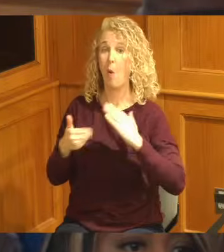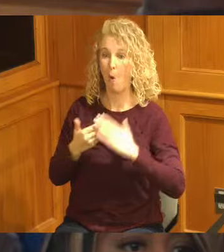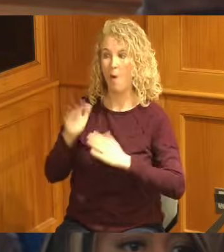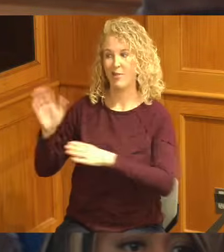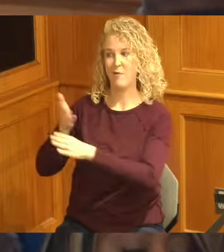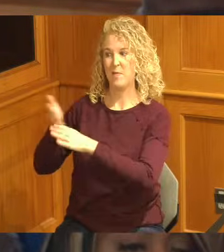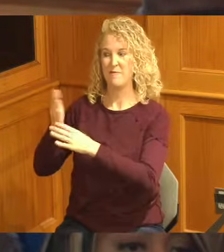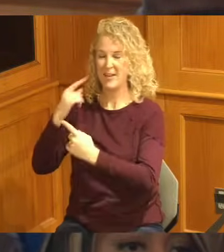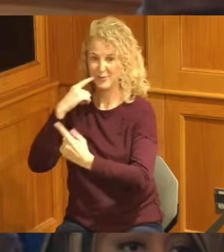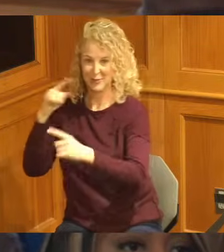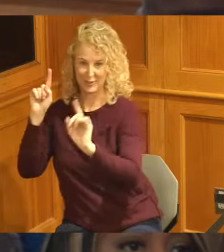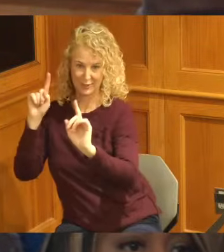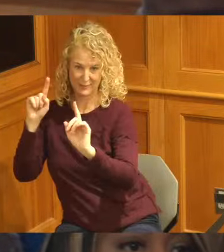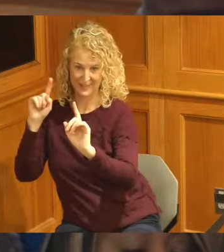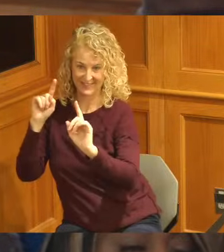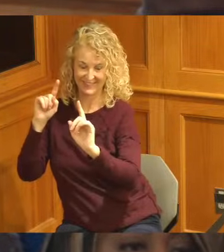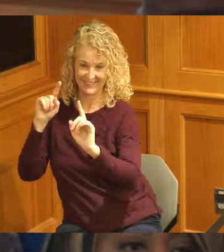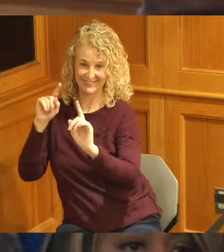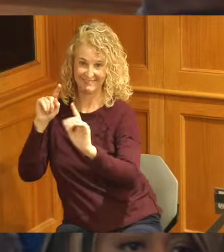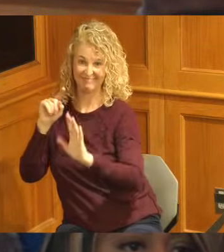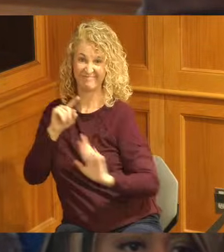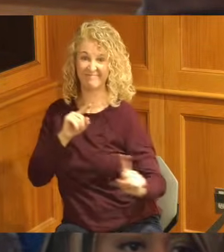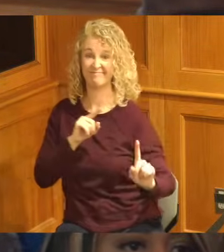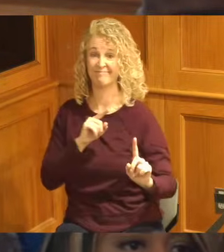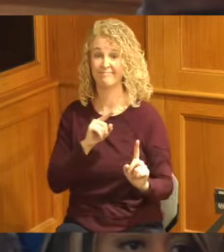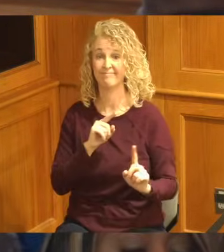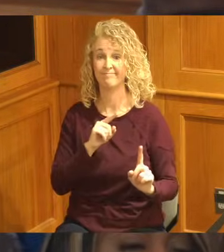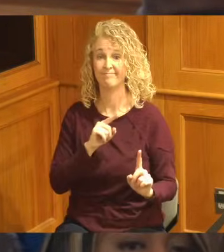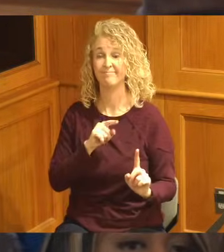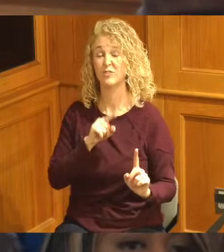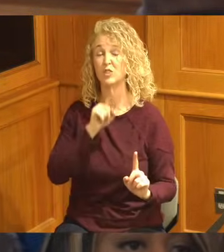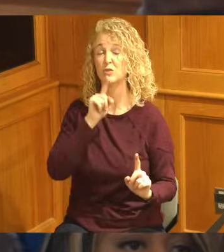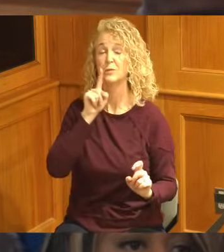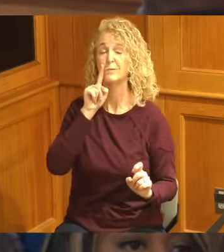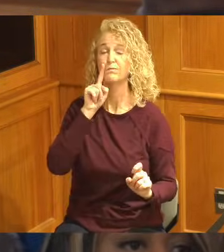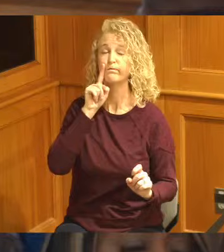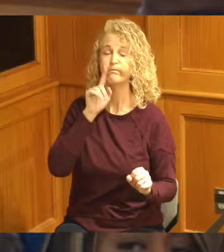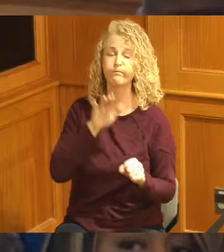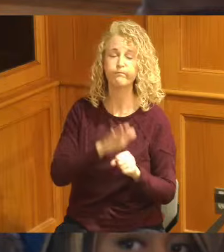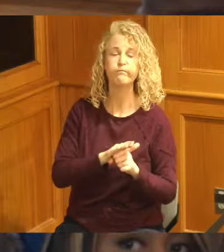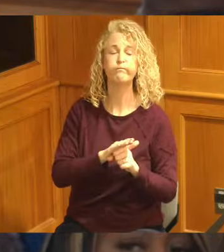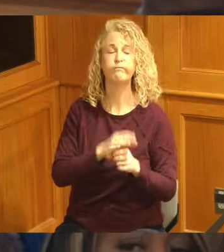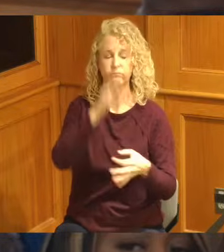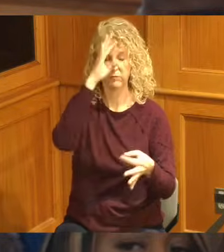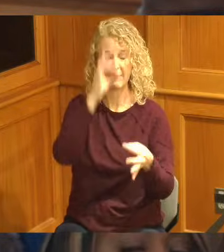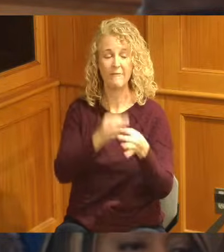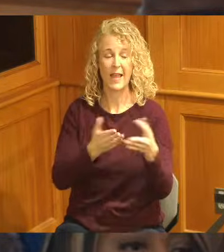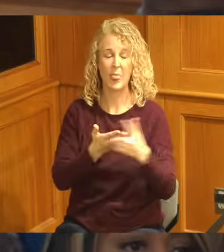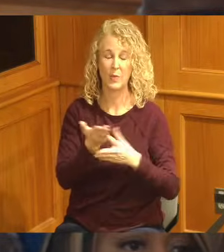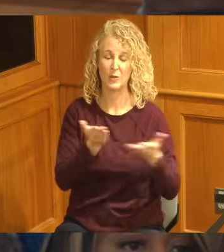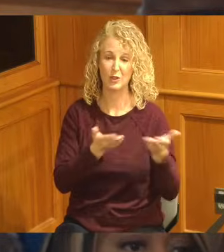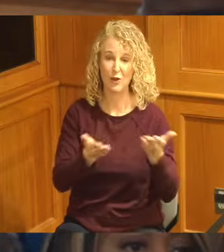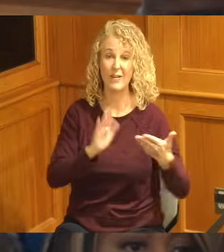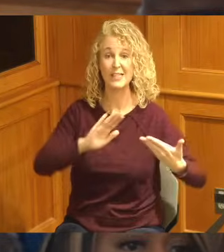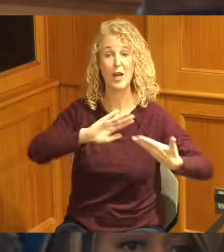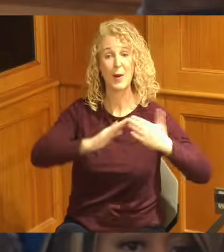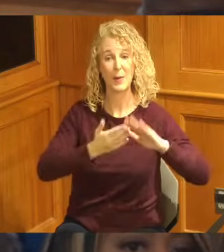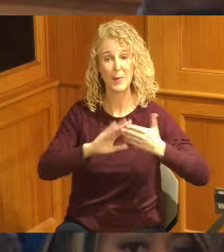achievements, Dr. Posey is deeply committed to her faith and service and community engagement,